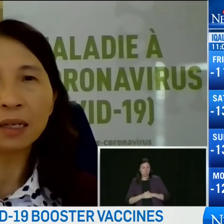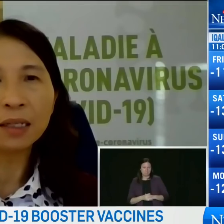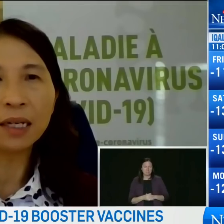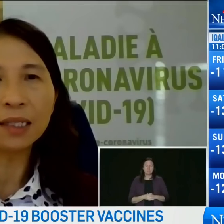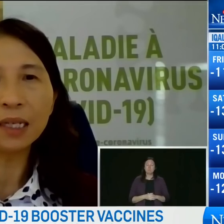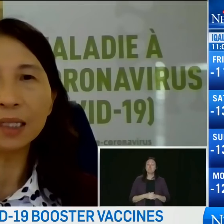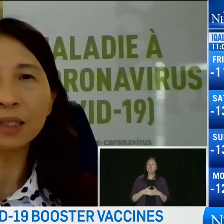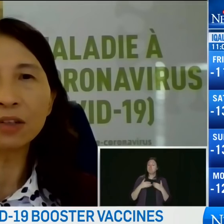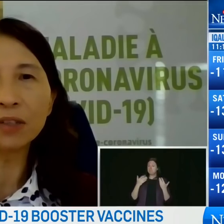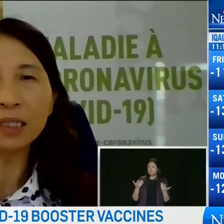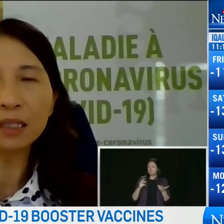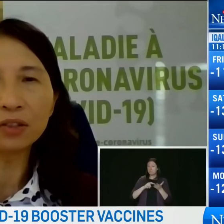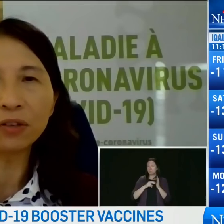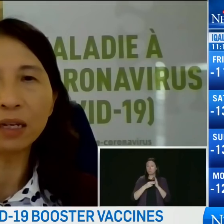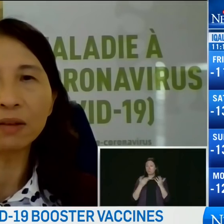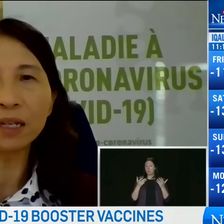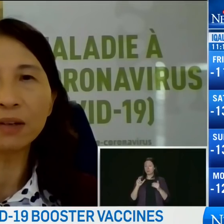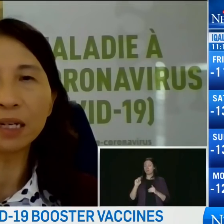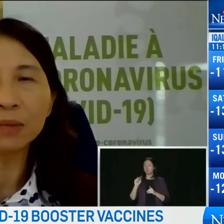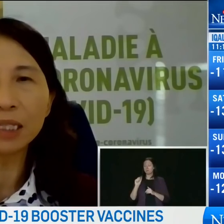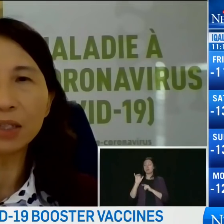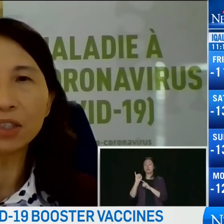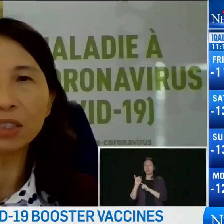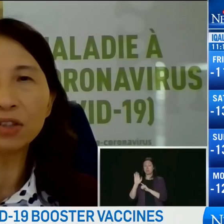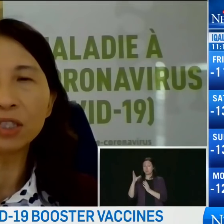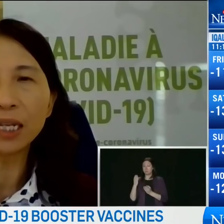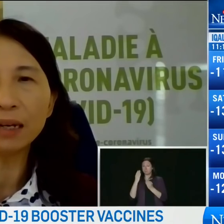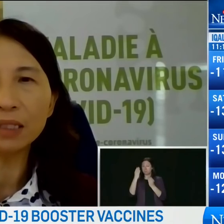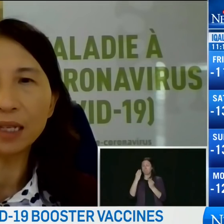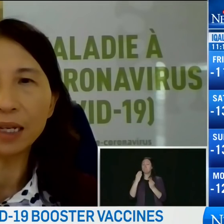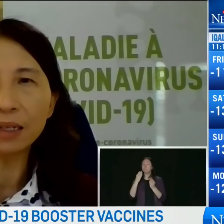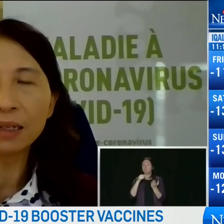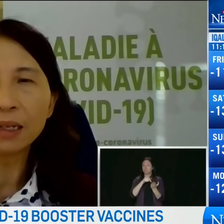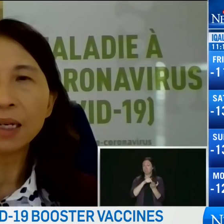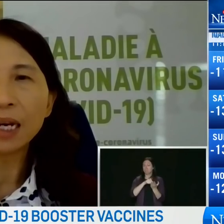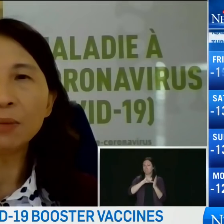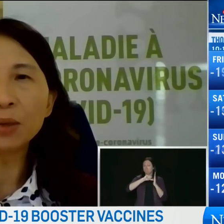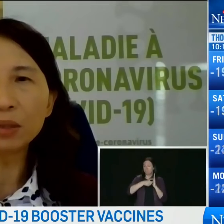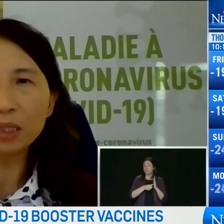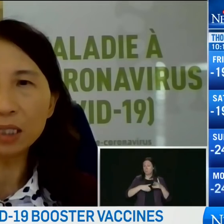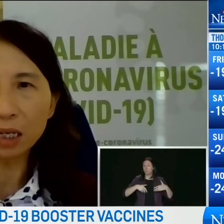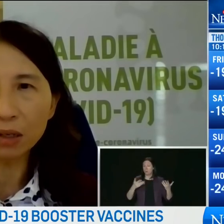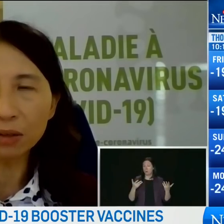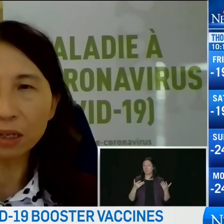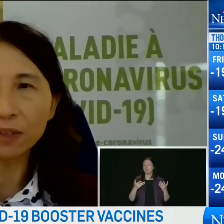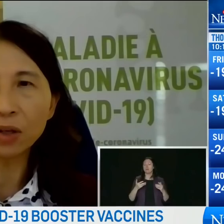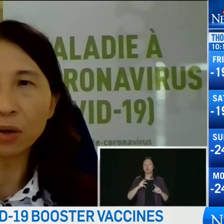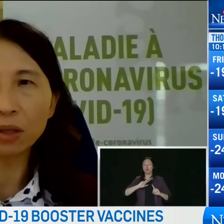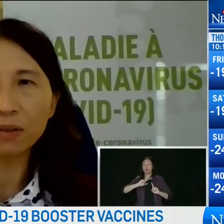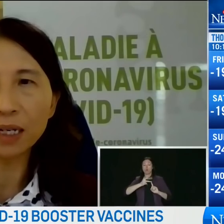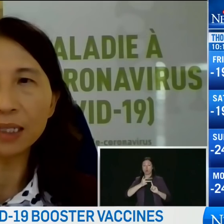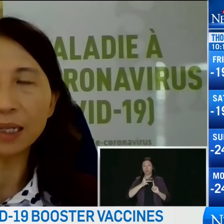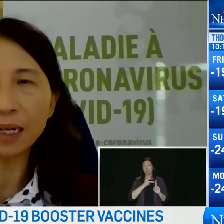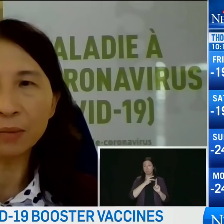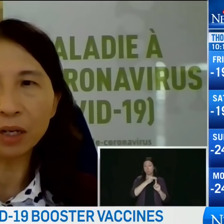THOUGH IT IS HIGHER THAN AFTER THE FIRST DOSE. BASED ON THIS, NACI HAS